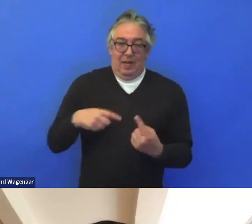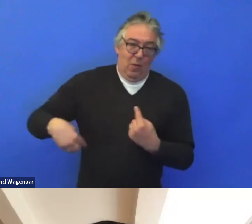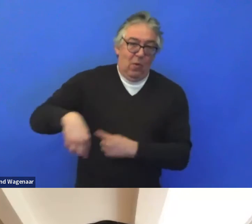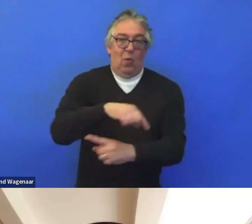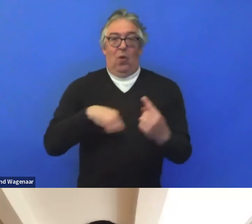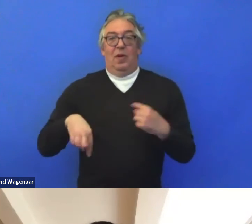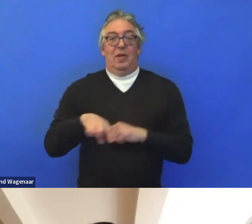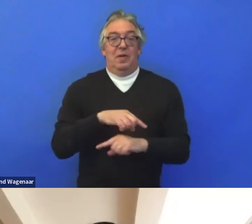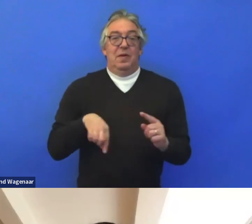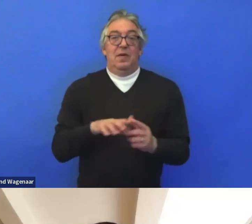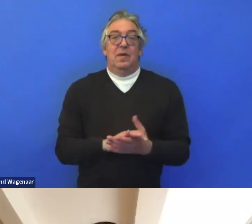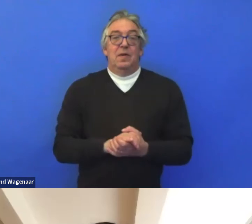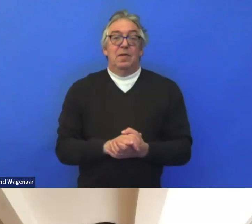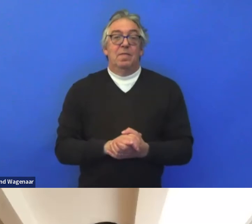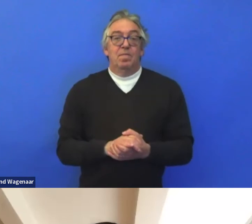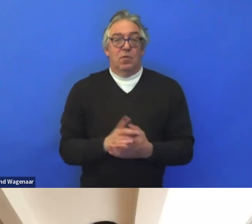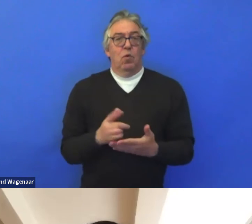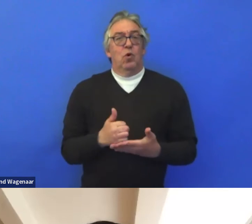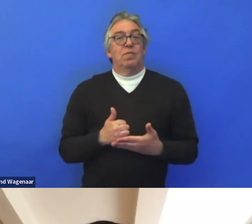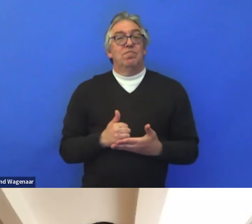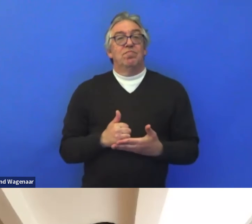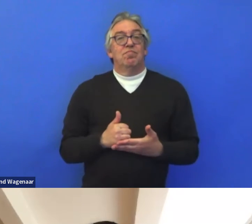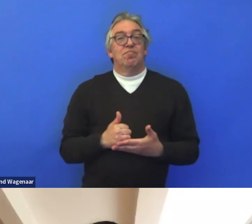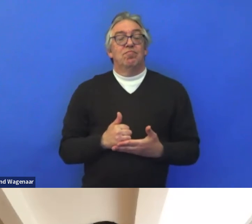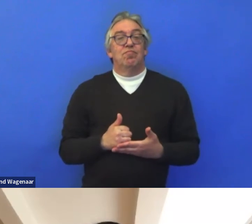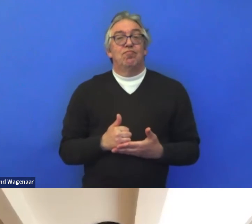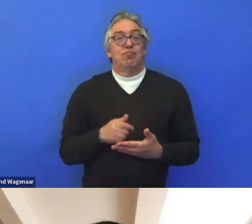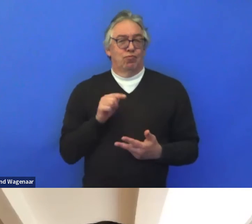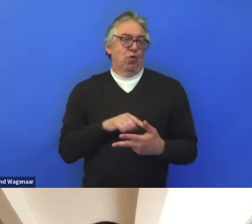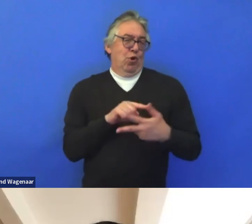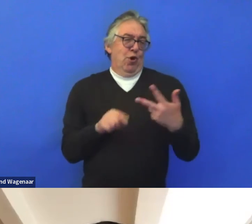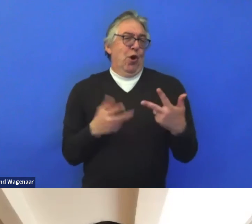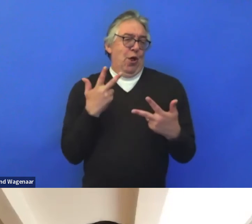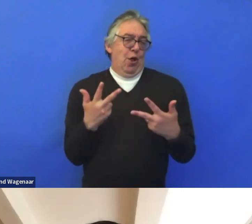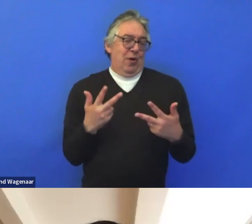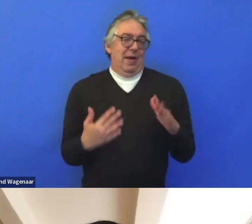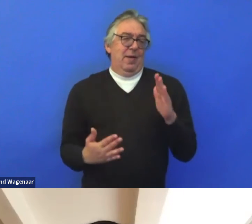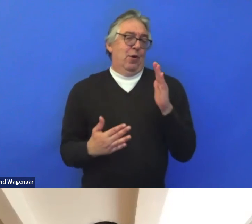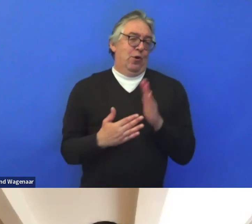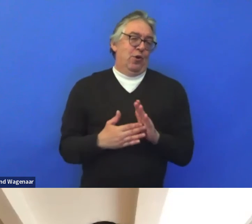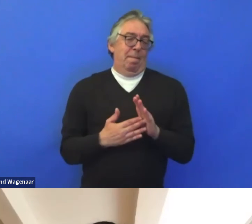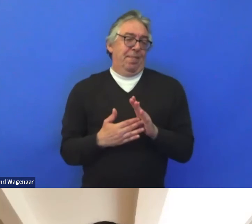to support that eco system of actors. Those are the three key areas that we'd like to emphasize.